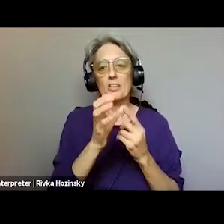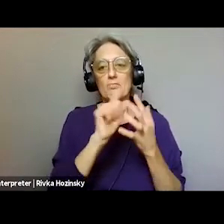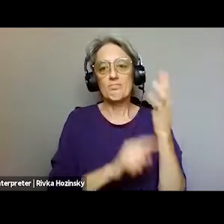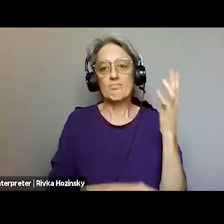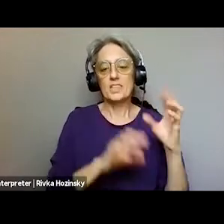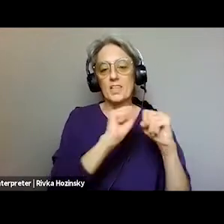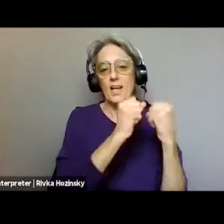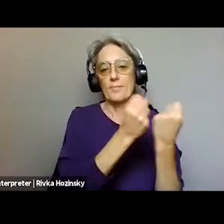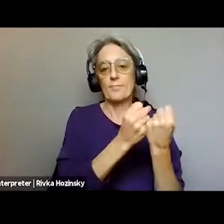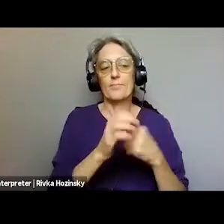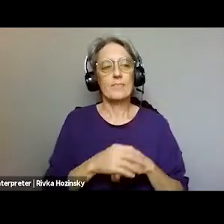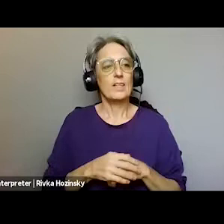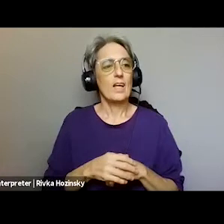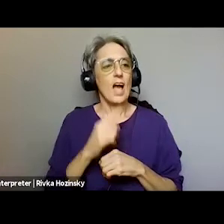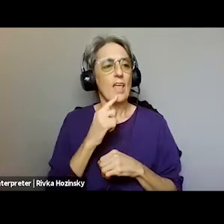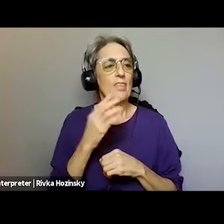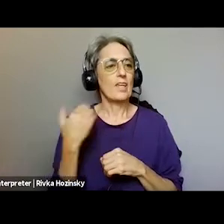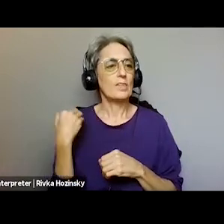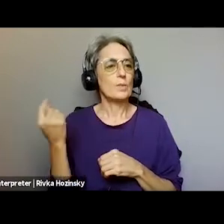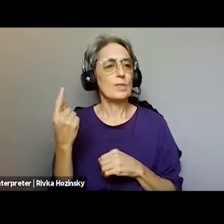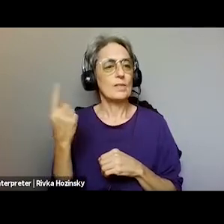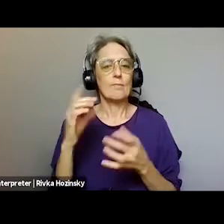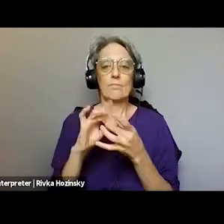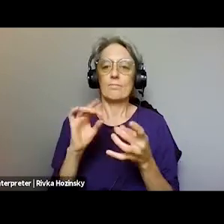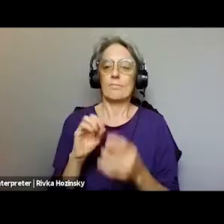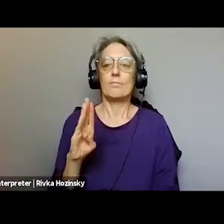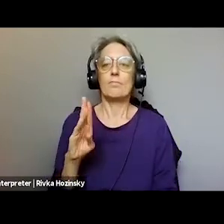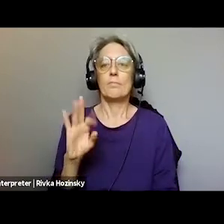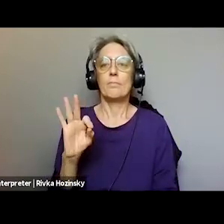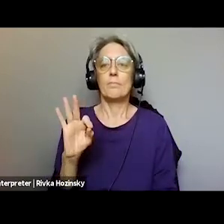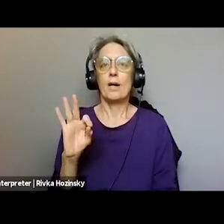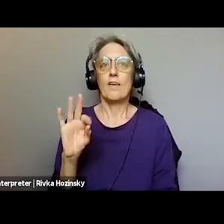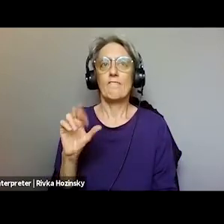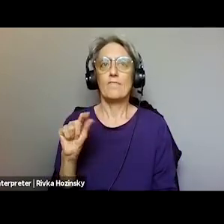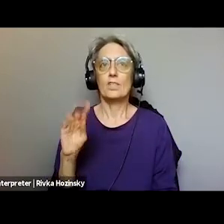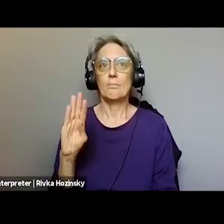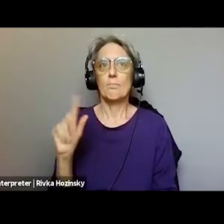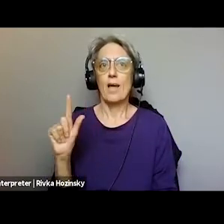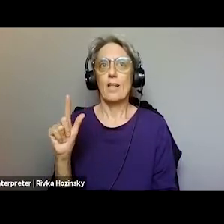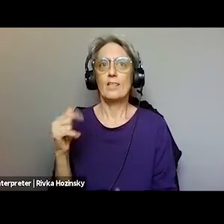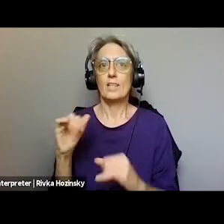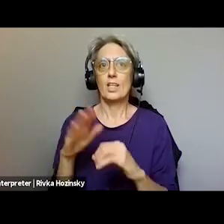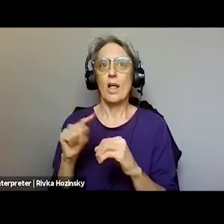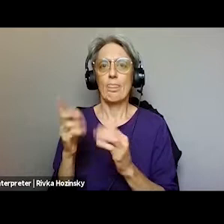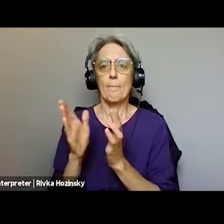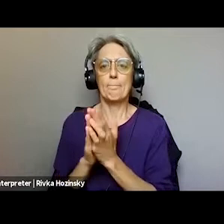mentioned, I think on Tuesday, Buck versus Bell is still on the books that allows the state